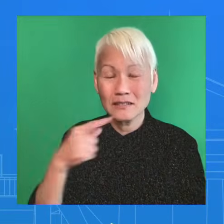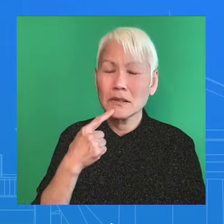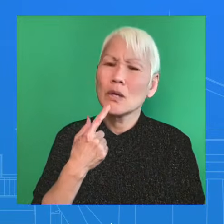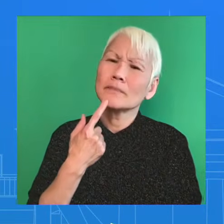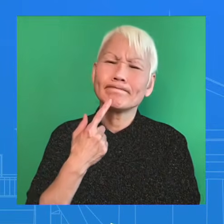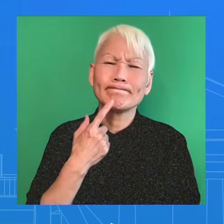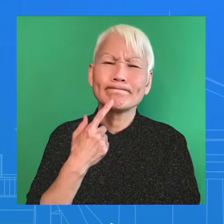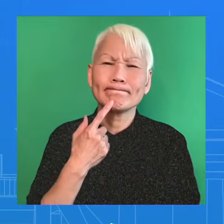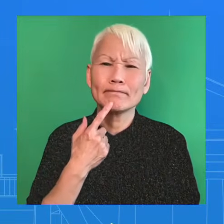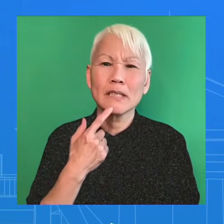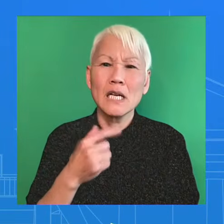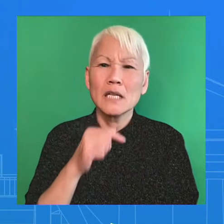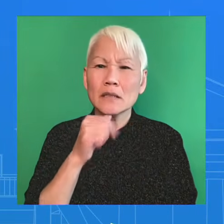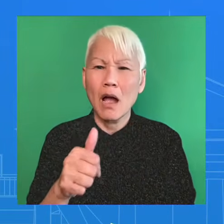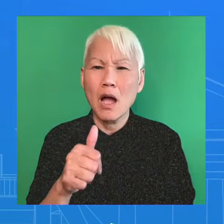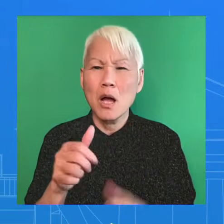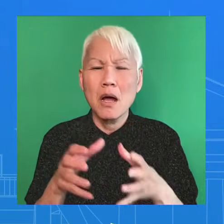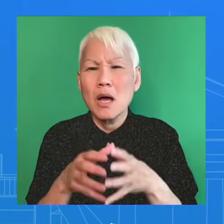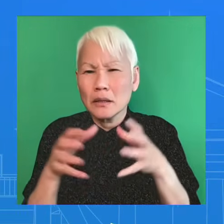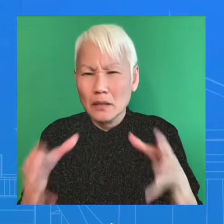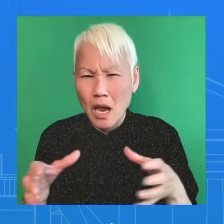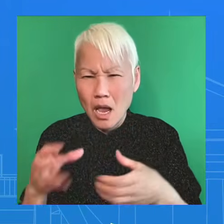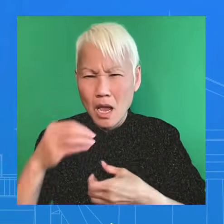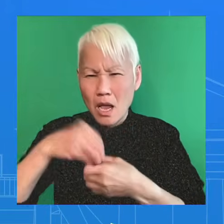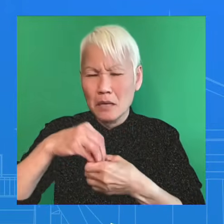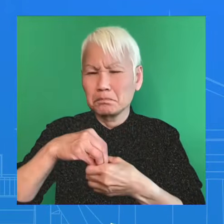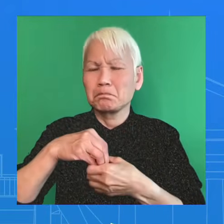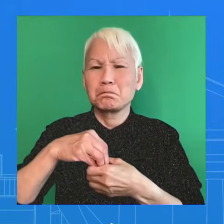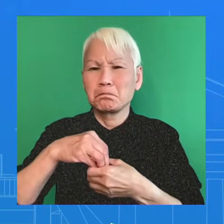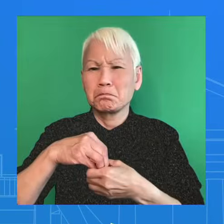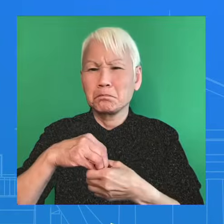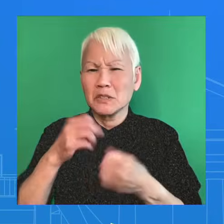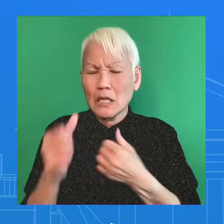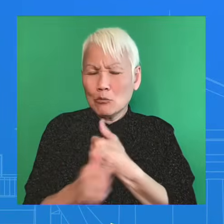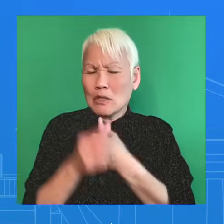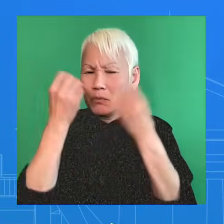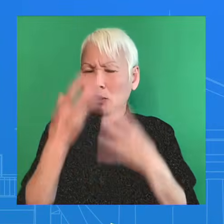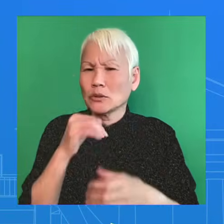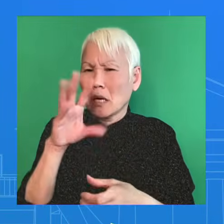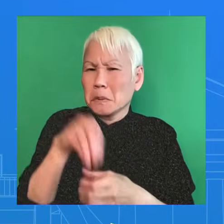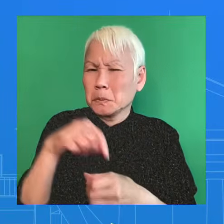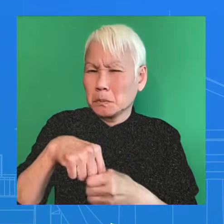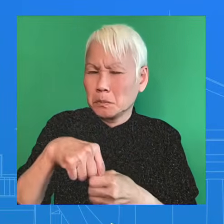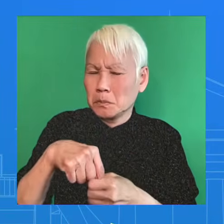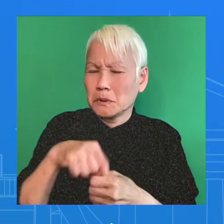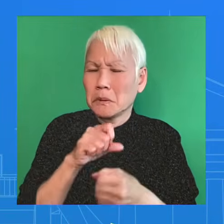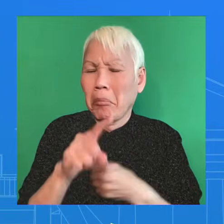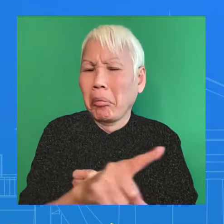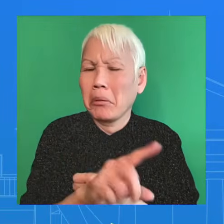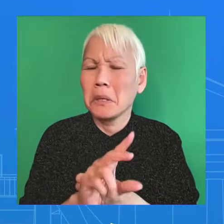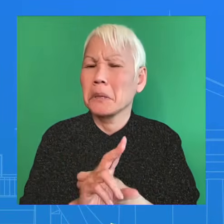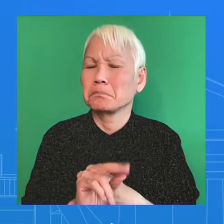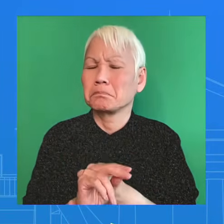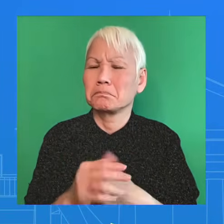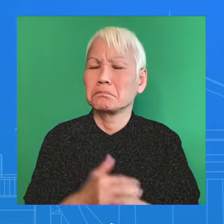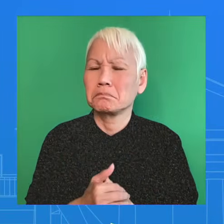That --first of all, when I --we made those comments, it was at the very beginning of these disclosures. We didn't know the full scope of what was out there.